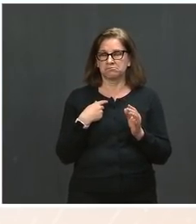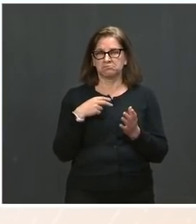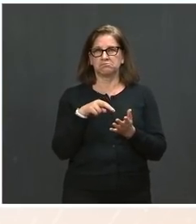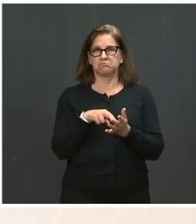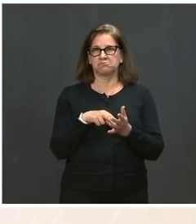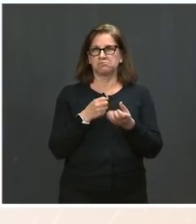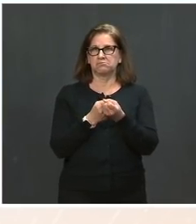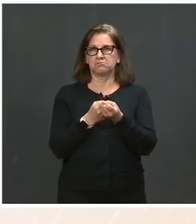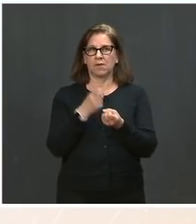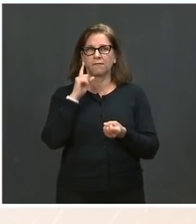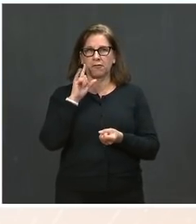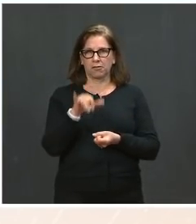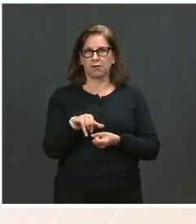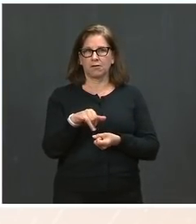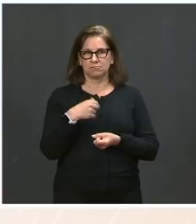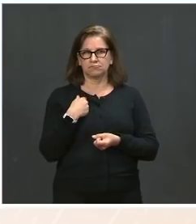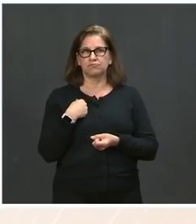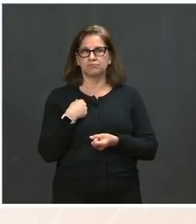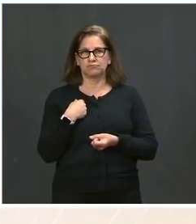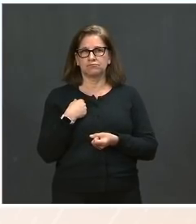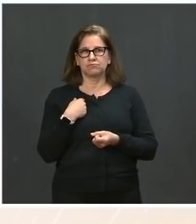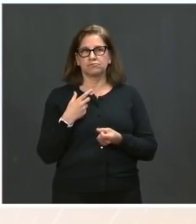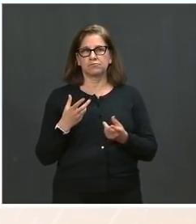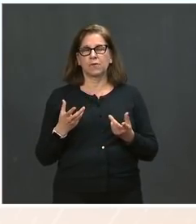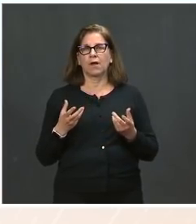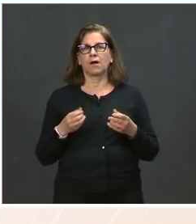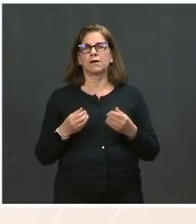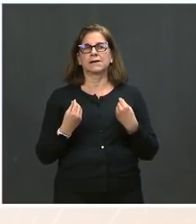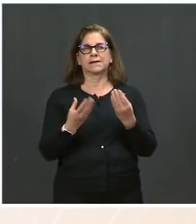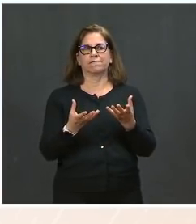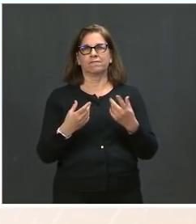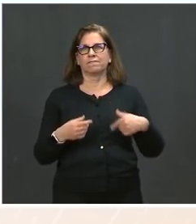There is an opportunity to reintroduce legislation. We're certainly hopeful that members do that.